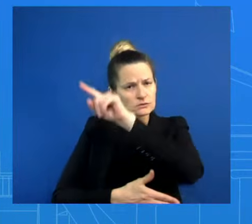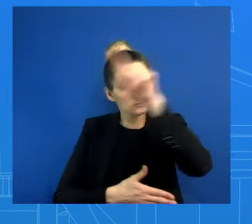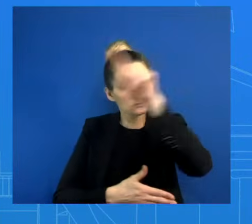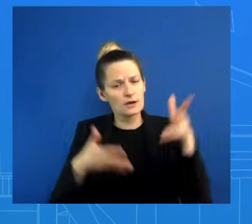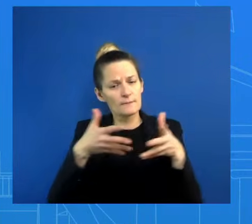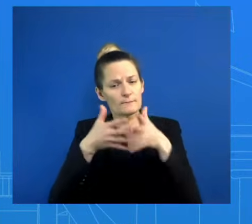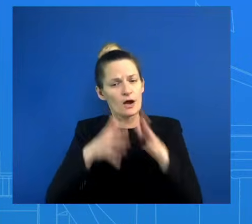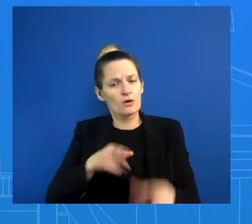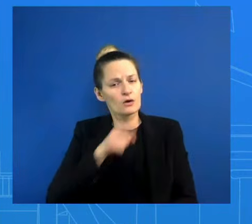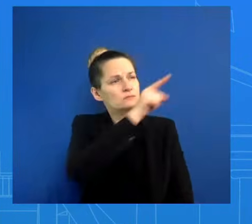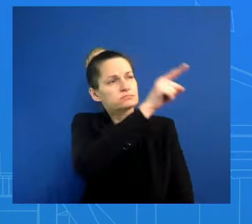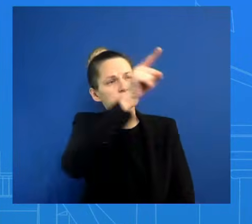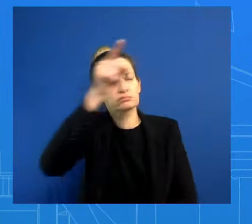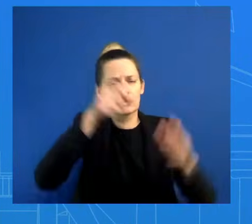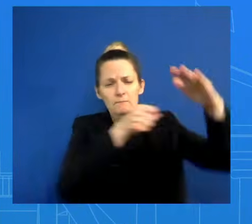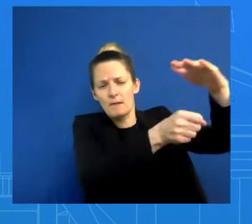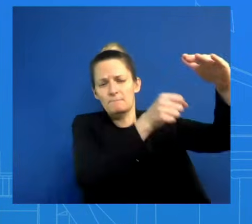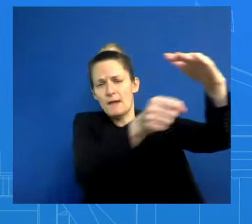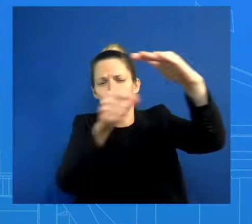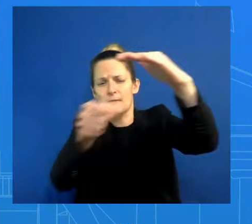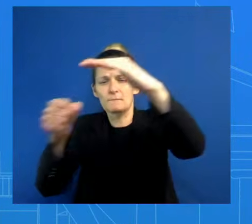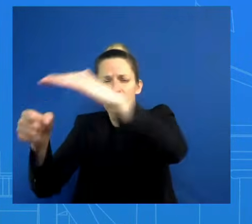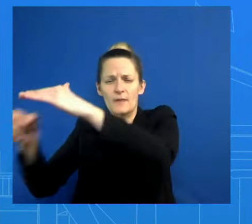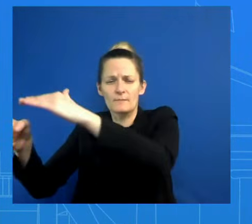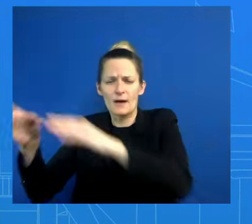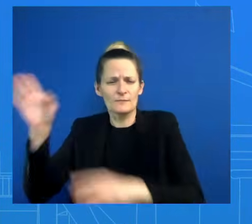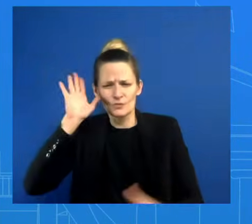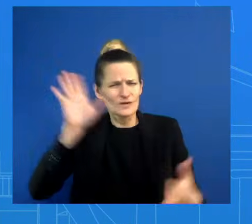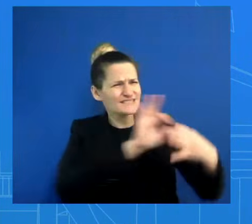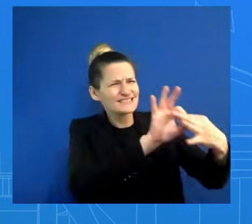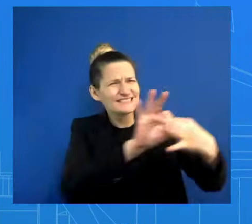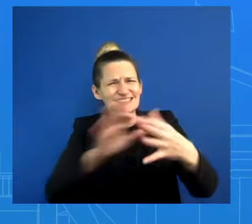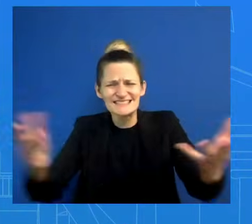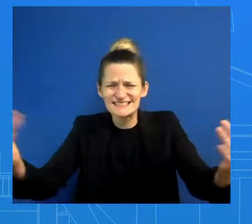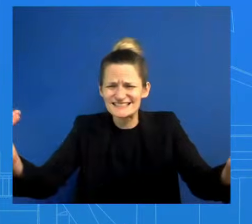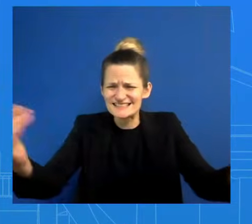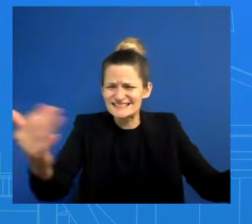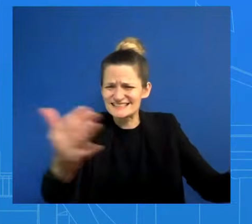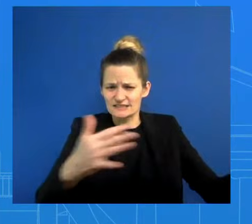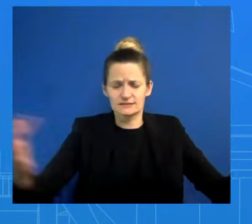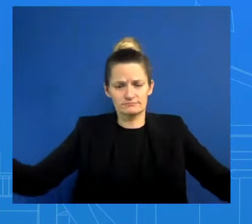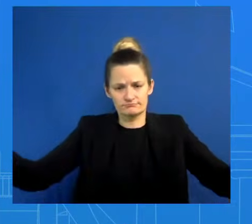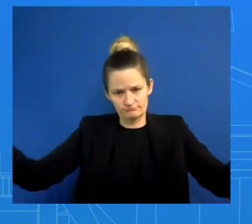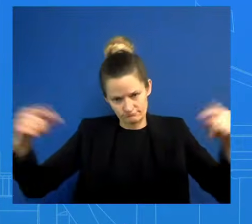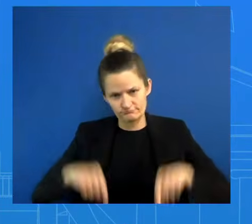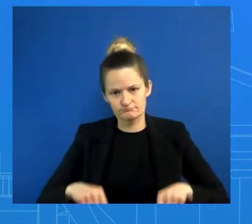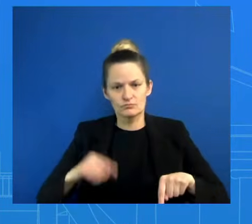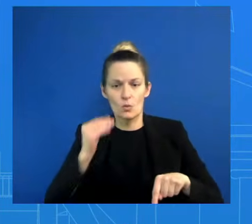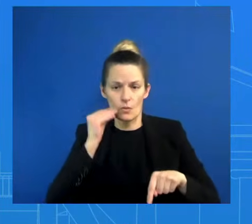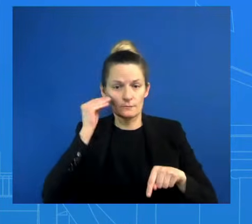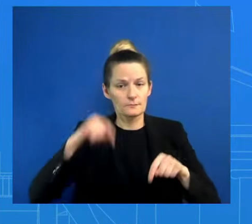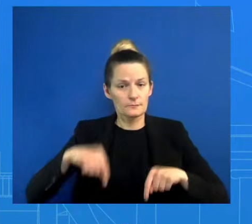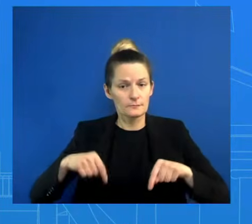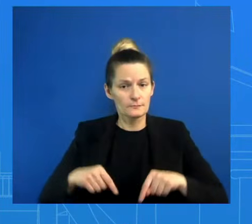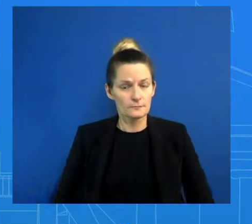throughout this past 20 months: again, Trevor Reed we saw, in April, the President bring home; Brittney Griner, clearly, yesterday;